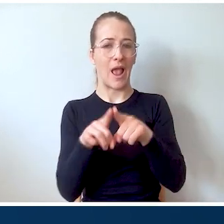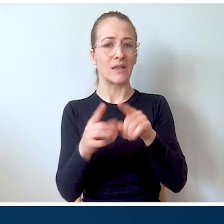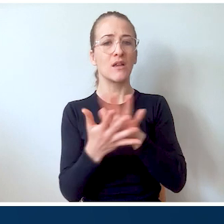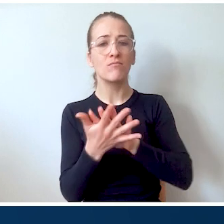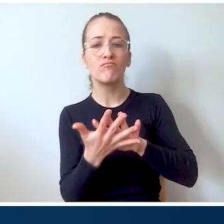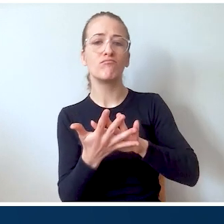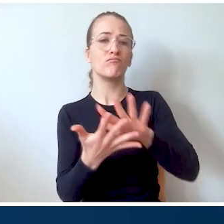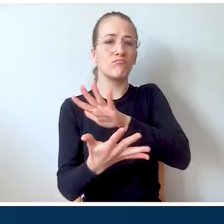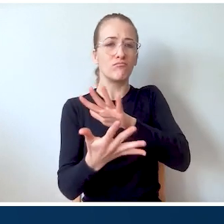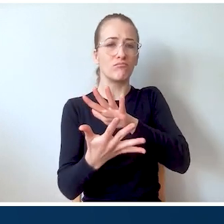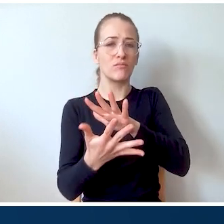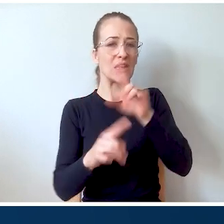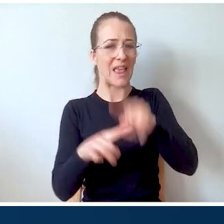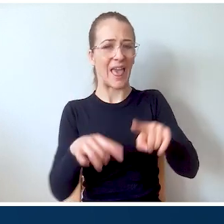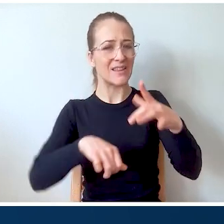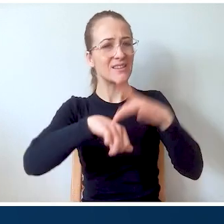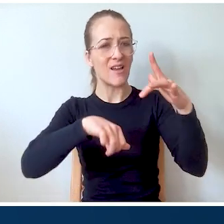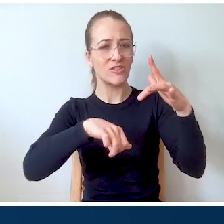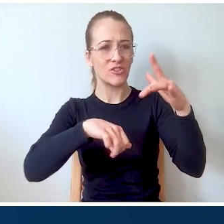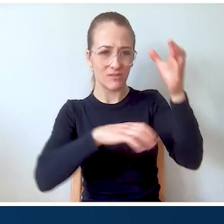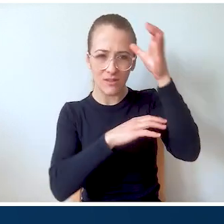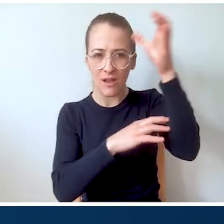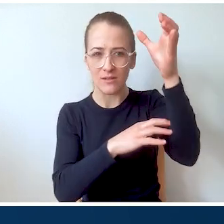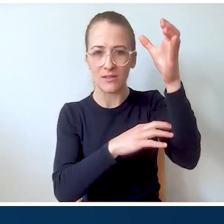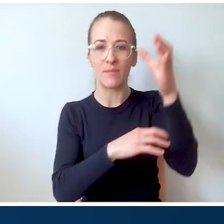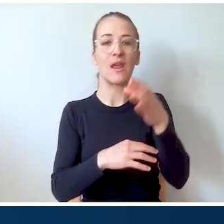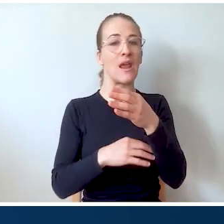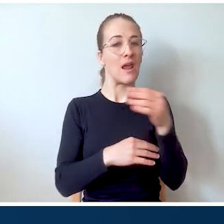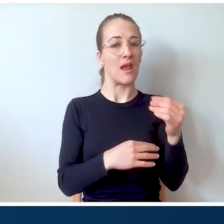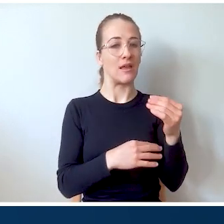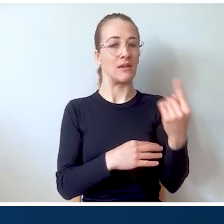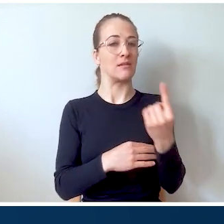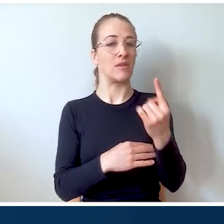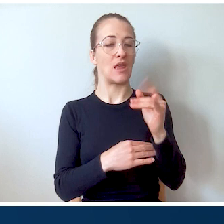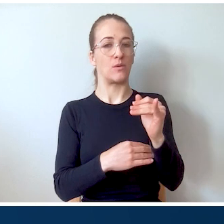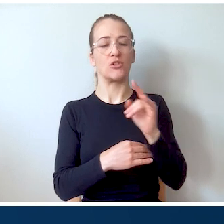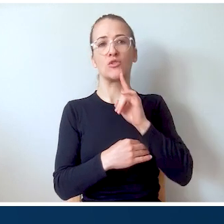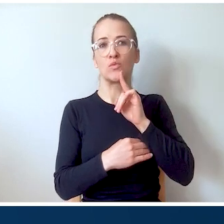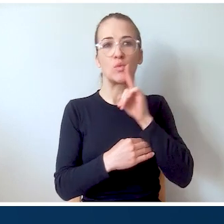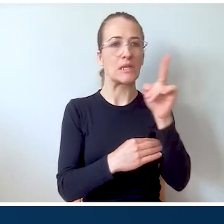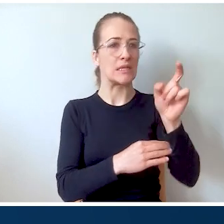almost unattainable notion, as well as something that is so necessary